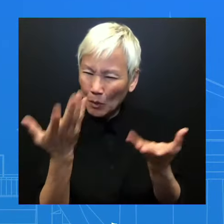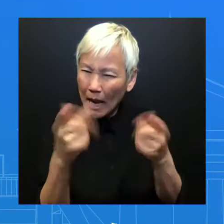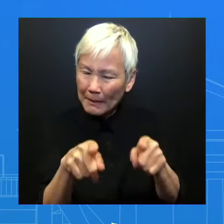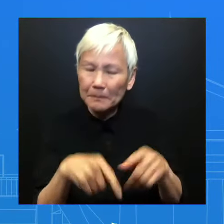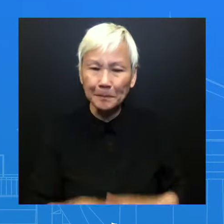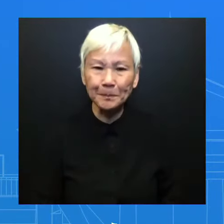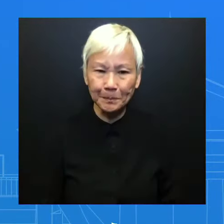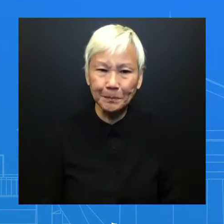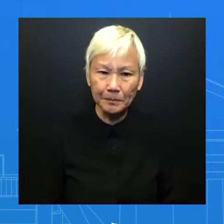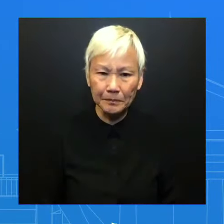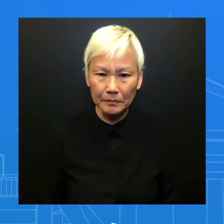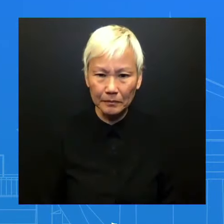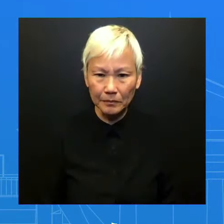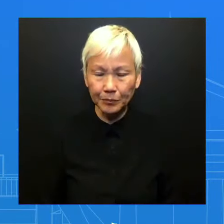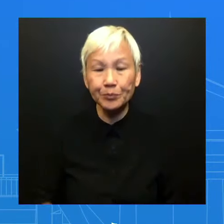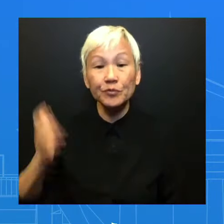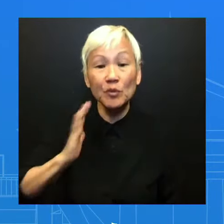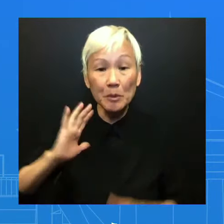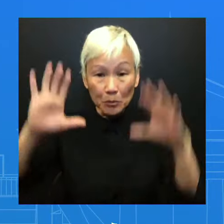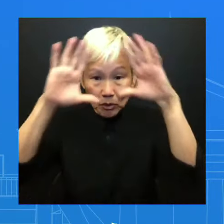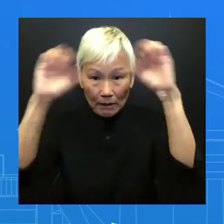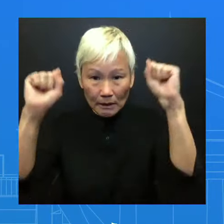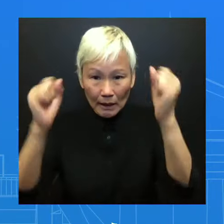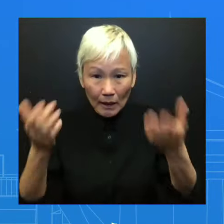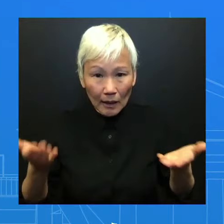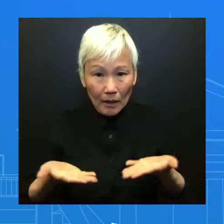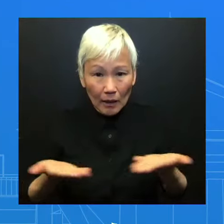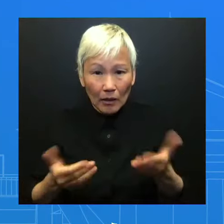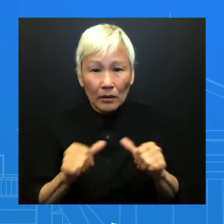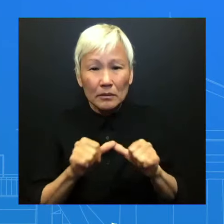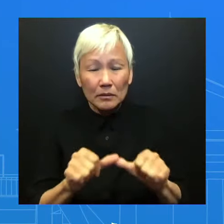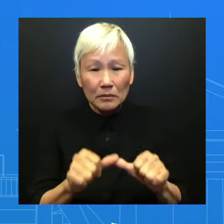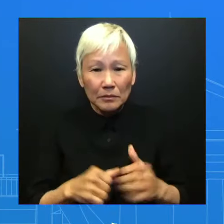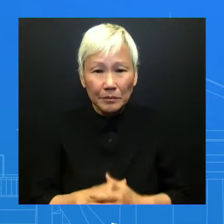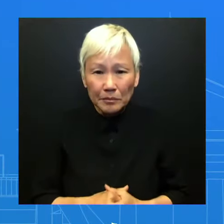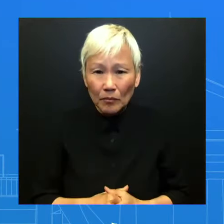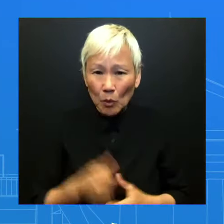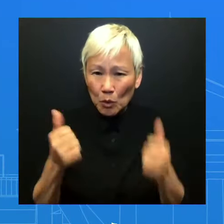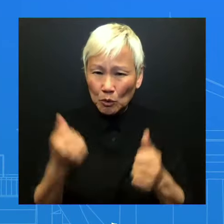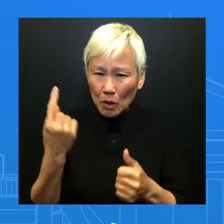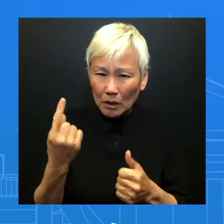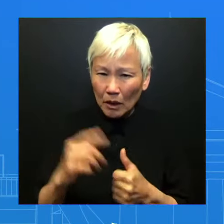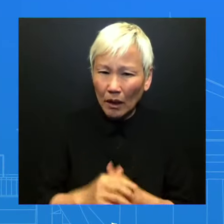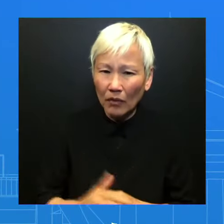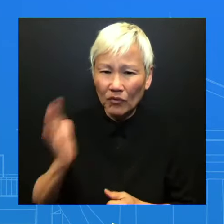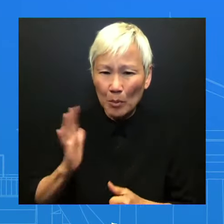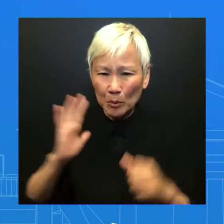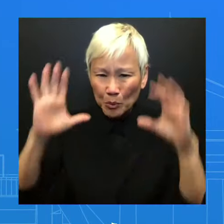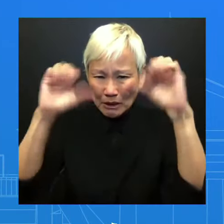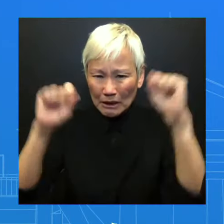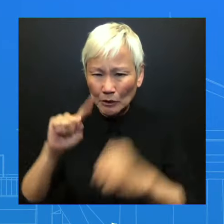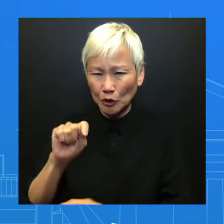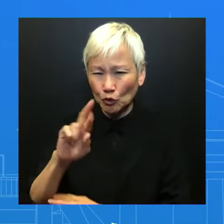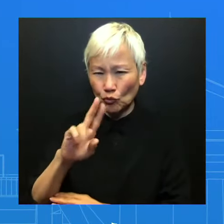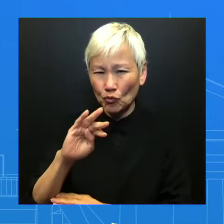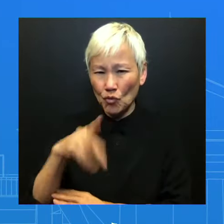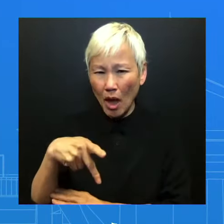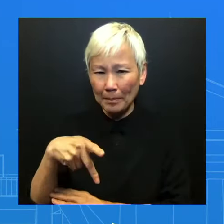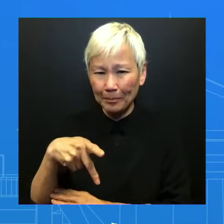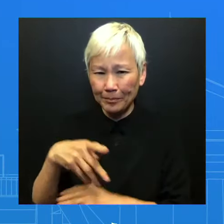Ms. Jean-Pierre: Which one? The Press: Former President Trump. Ms. Jean-Pierre: Okay. There's a few formers out there so you have be clear. The Press: He was spotted across the river